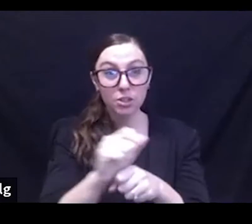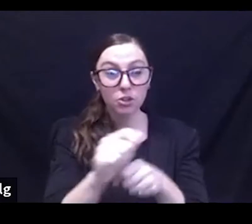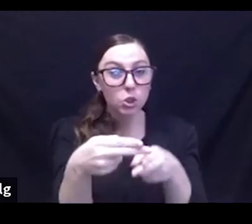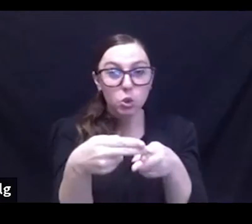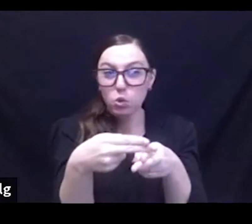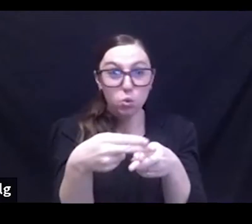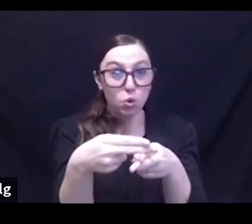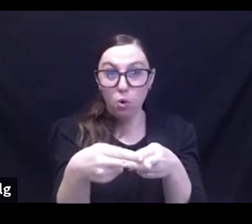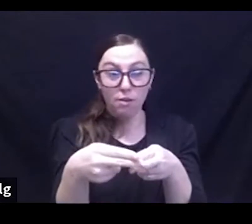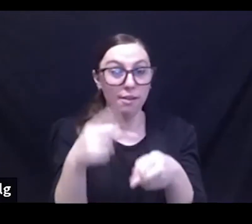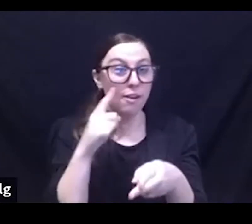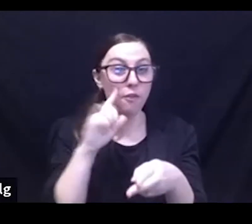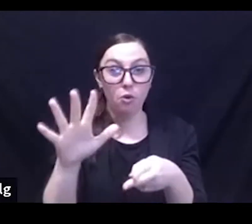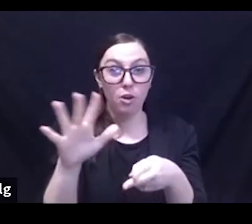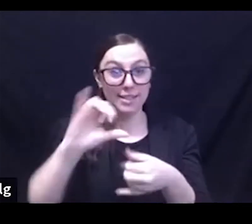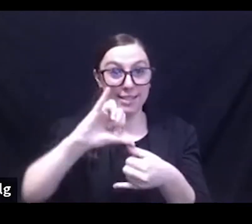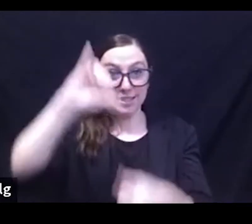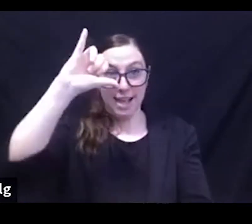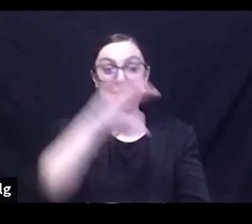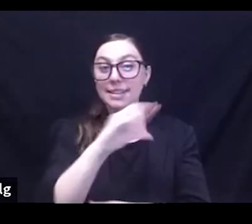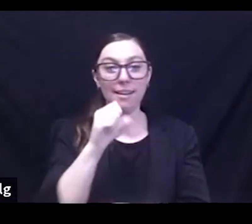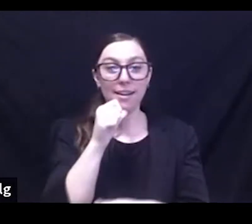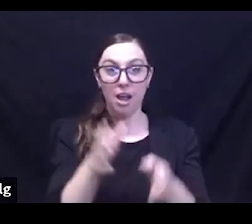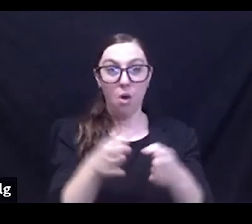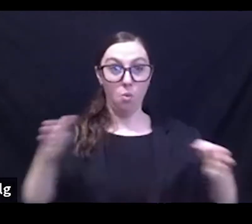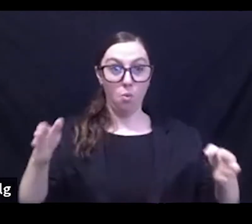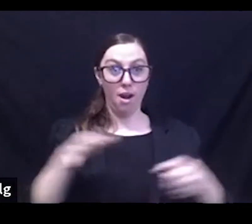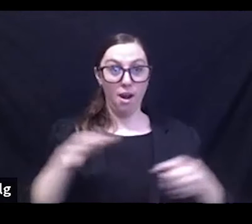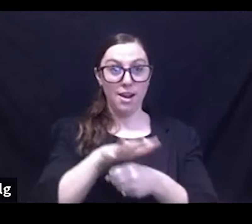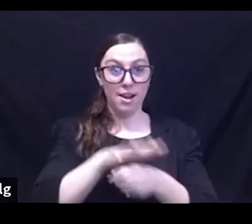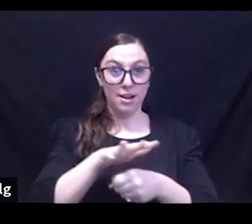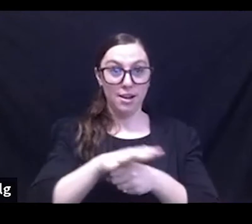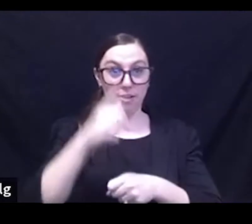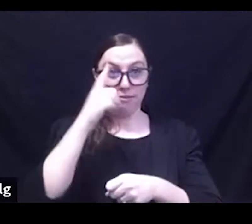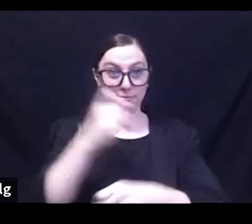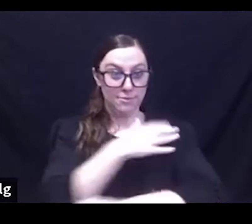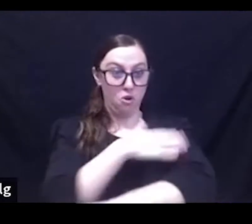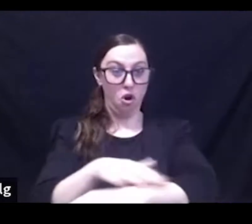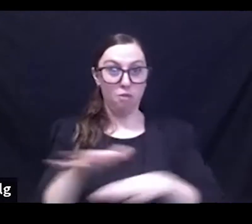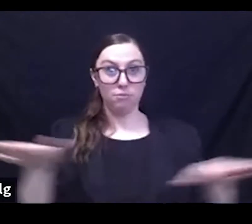frame. And also not wide enough, given the length of his arms. And so because of